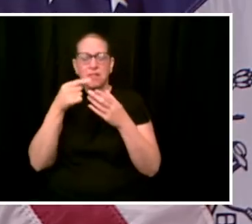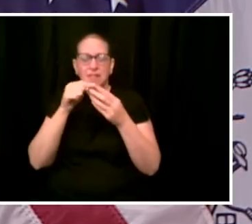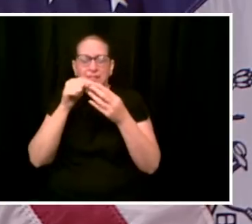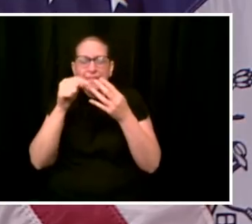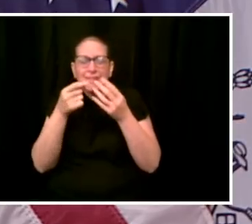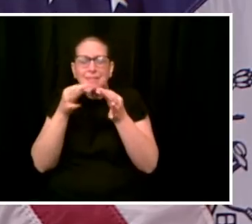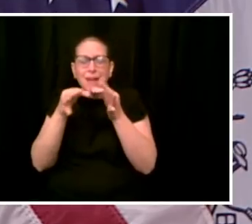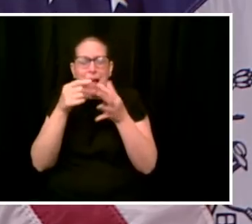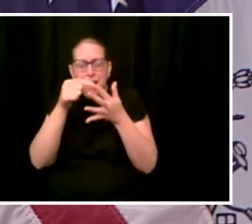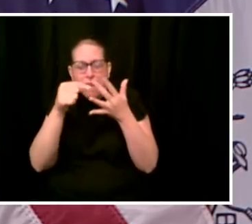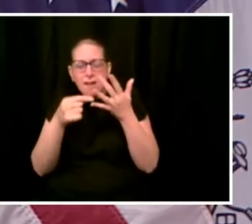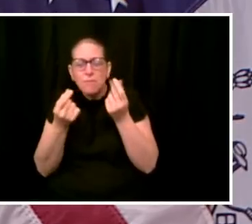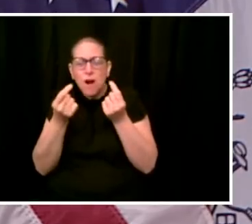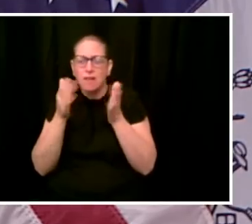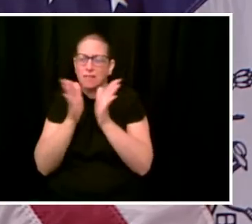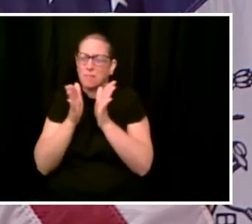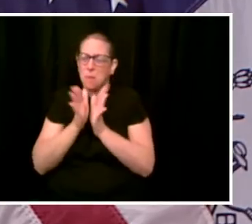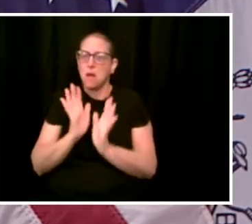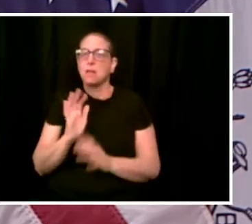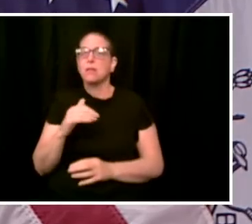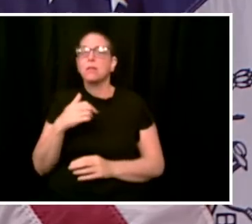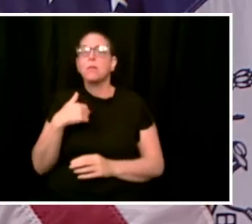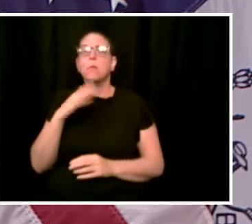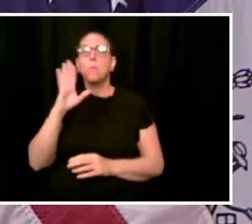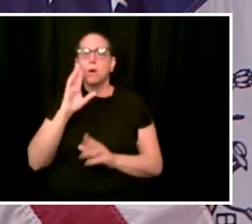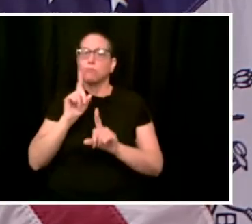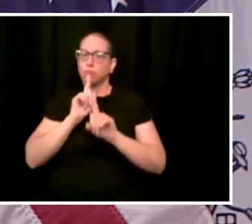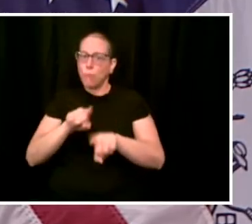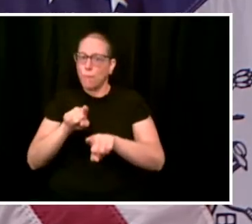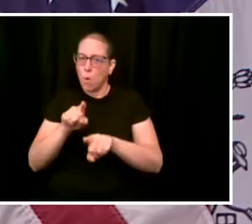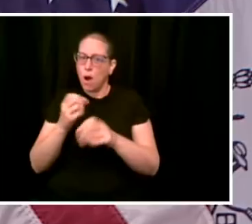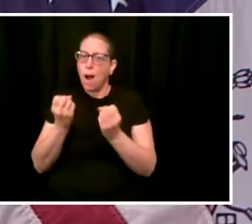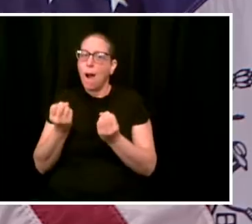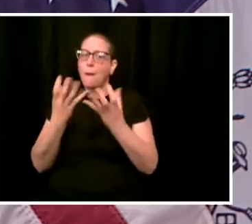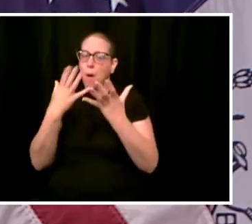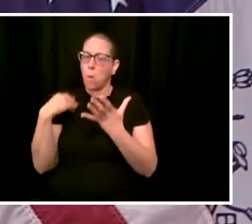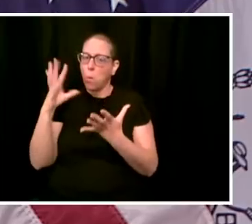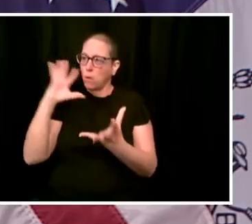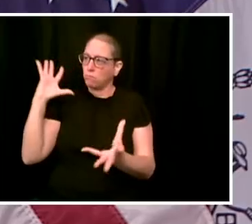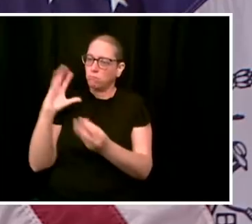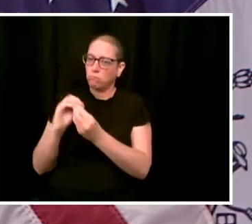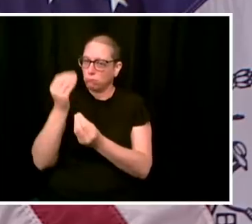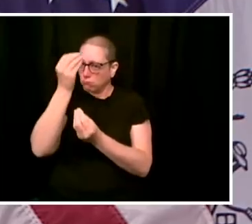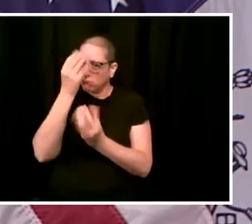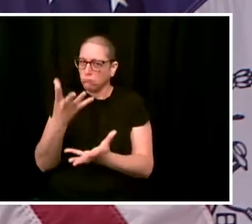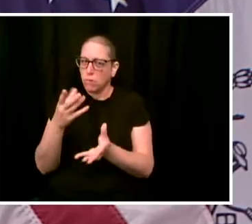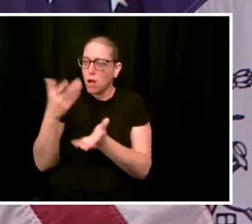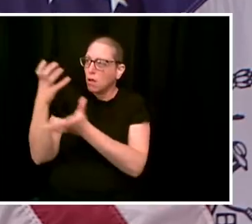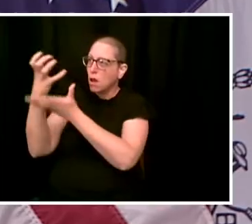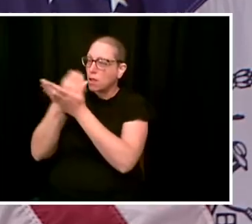SIZE, BUT WE WANT TO REPORT WHAT WE KNOW ABOU TTHE